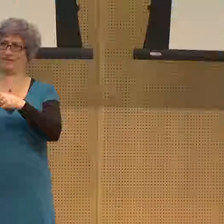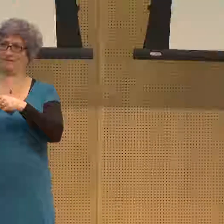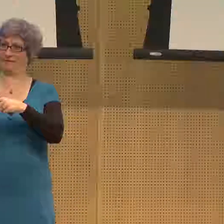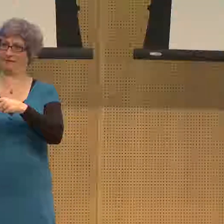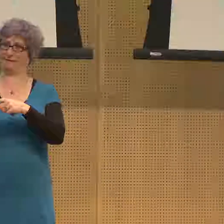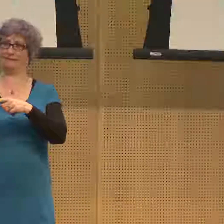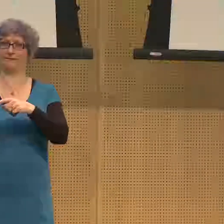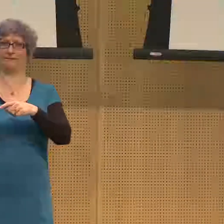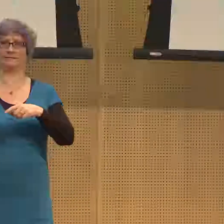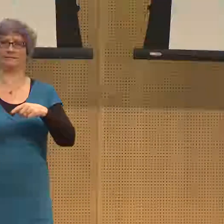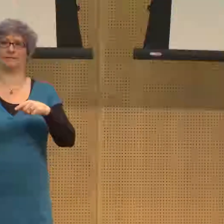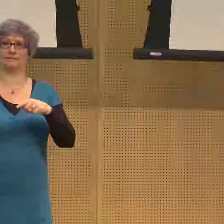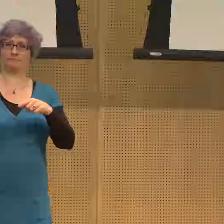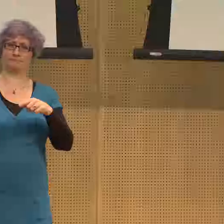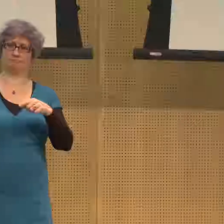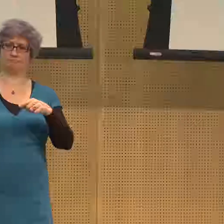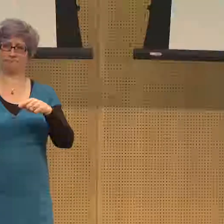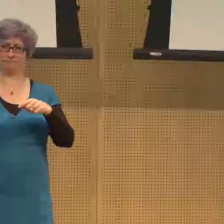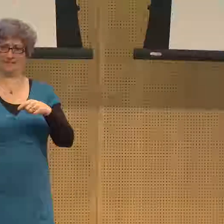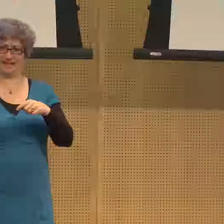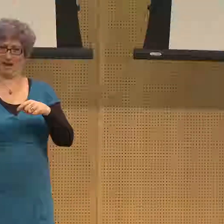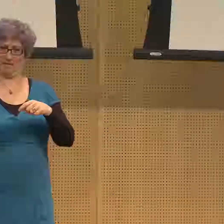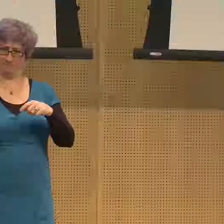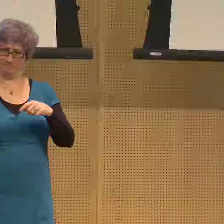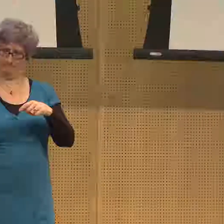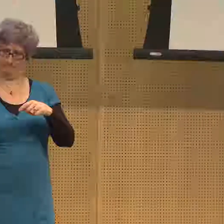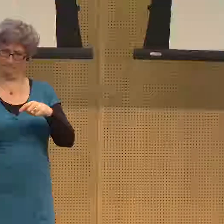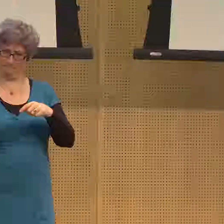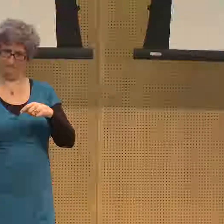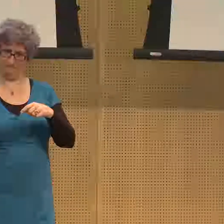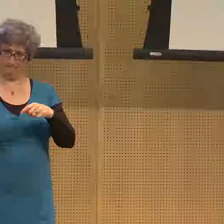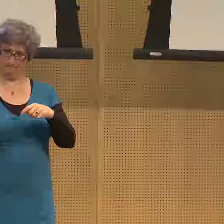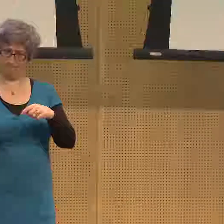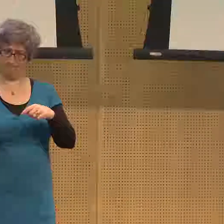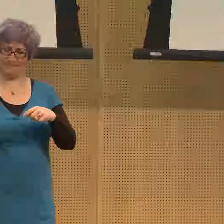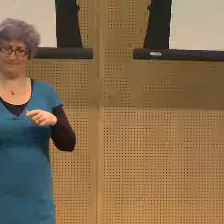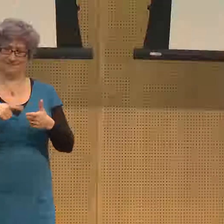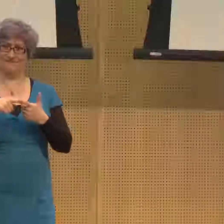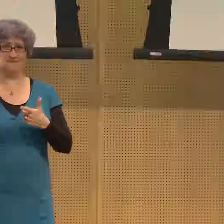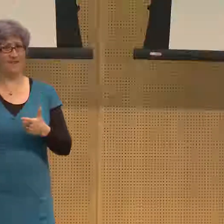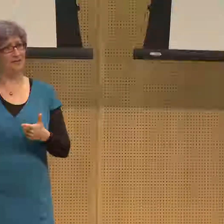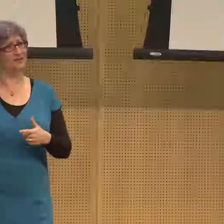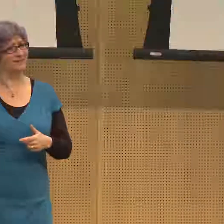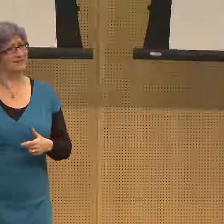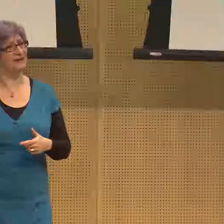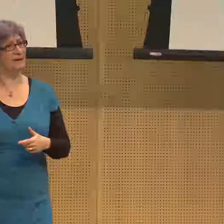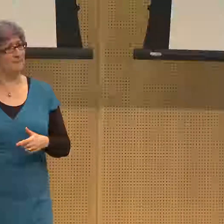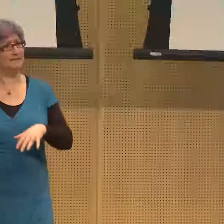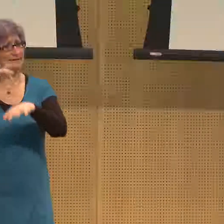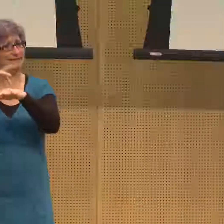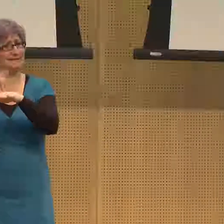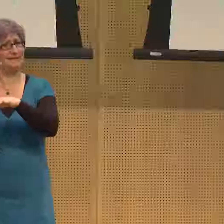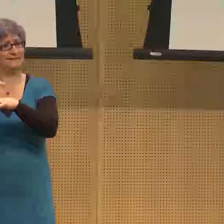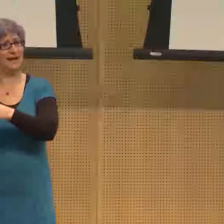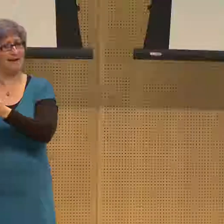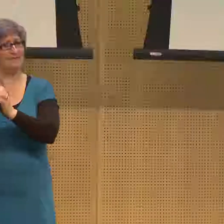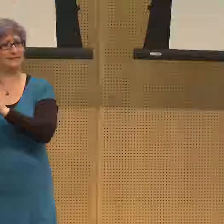So I was in the front and planning the trip. So we went from Philadelphia, we went south,